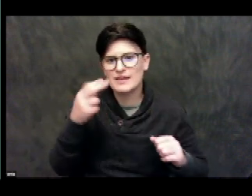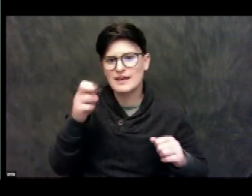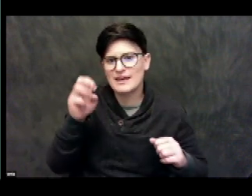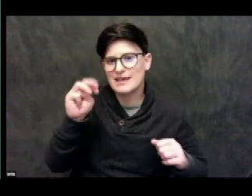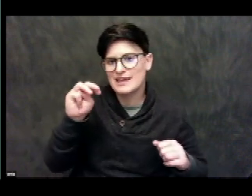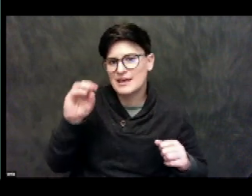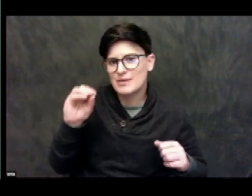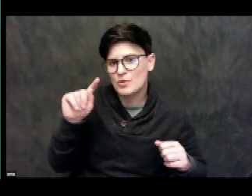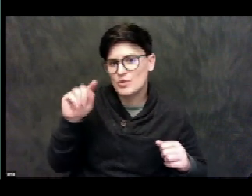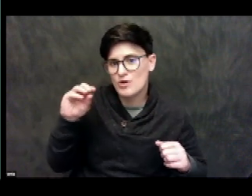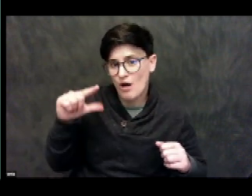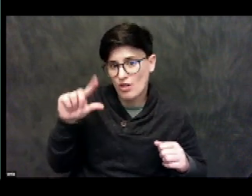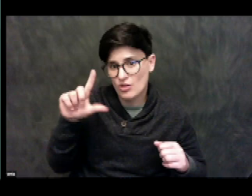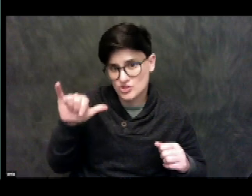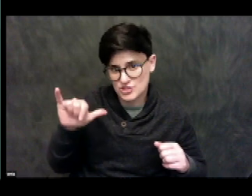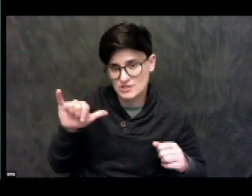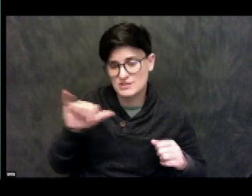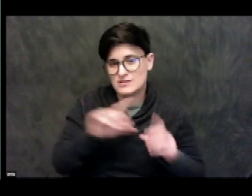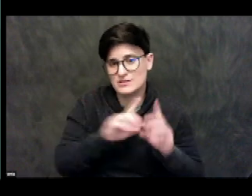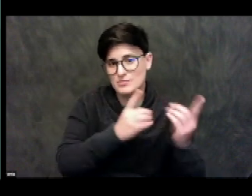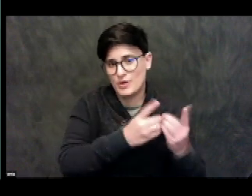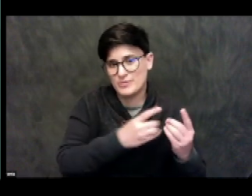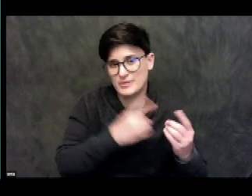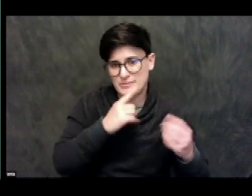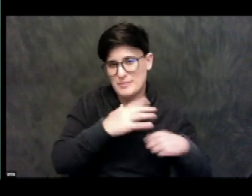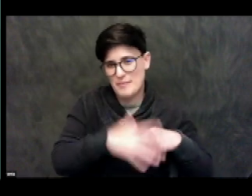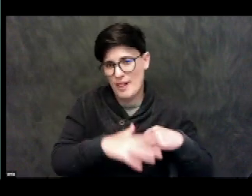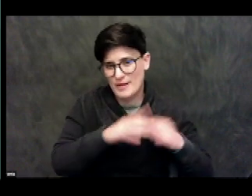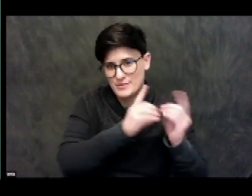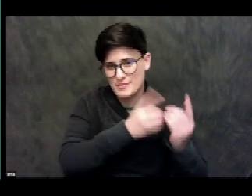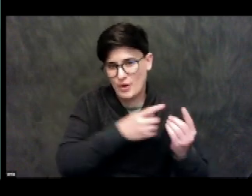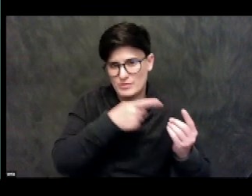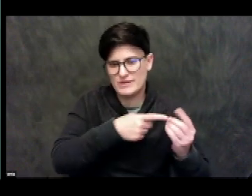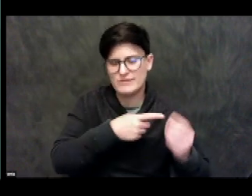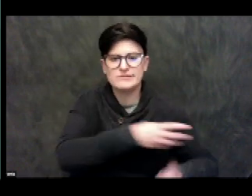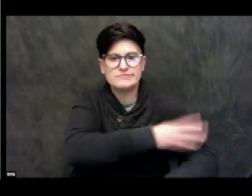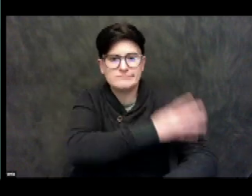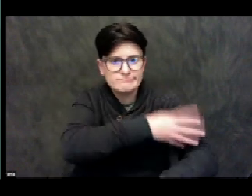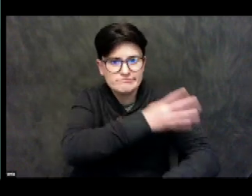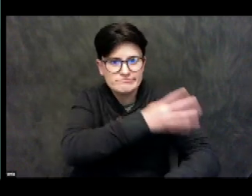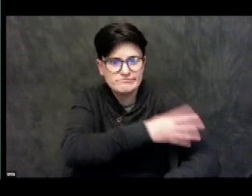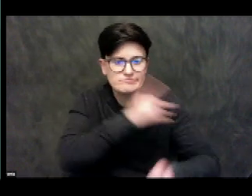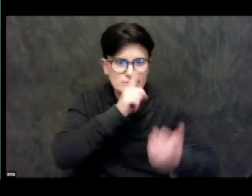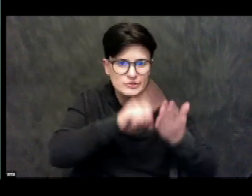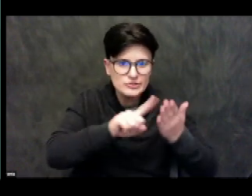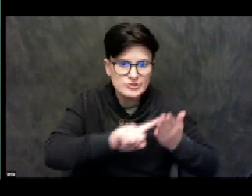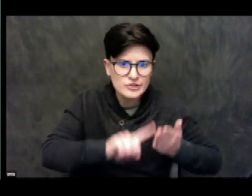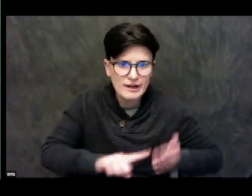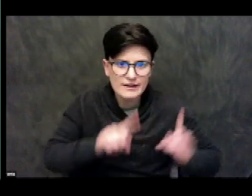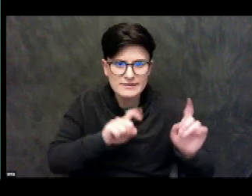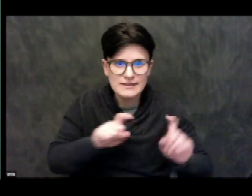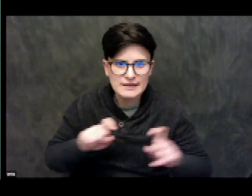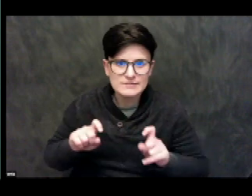blood tests to just check some things. And we agreed upon, I think it was a few weeks or like a month,